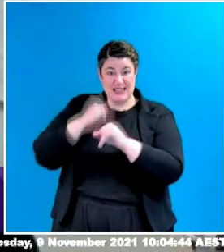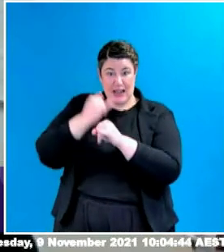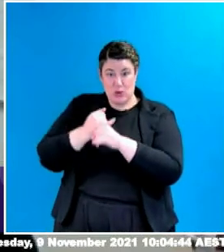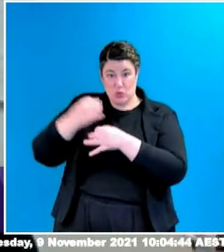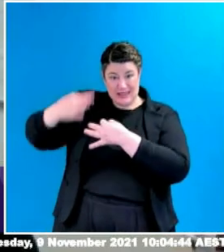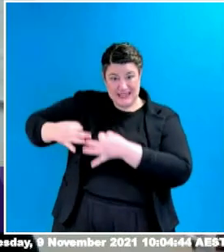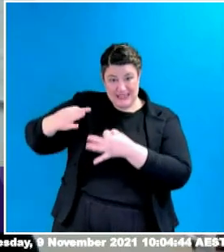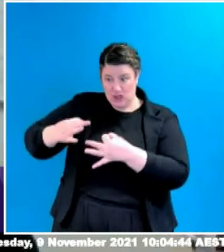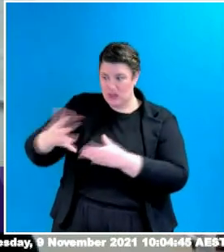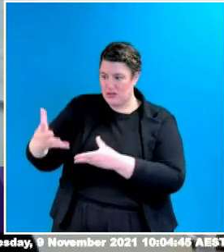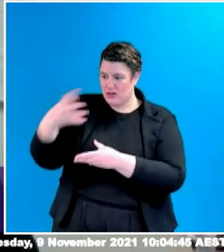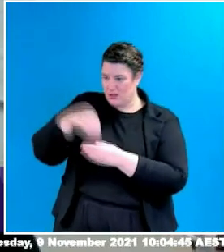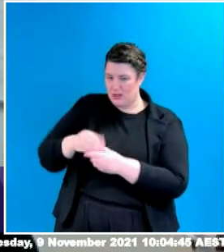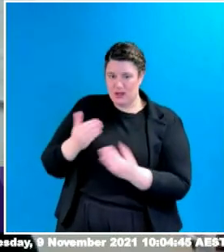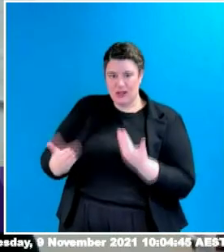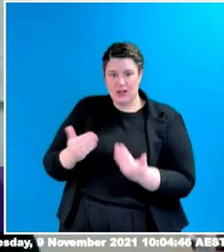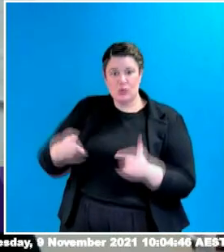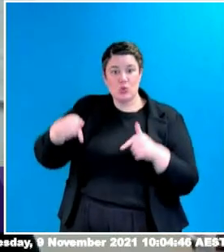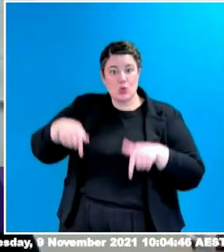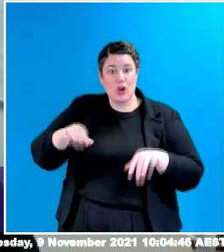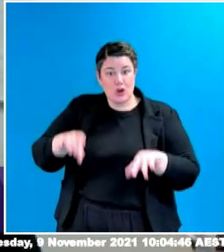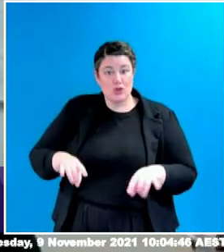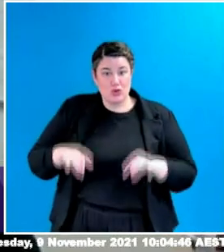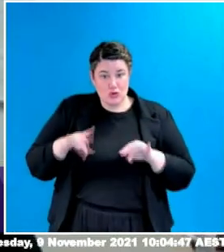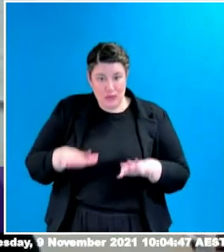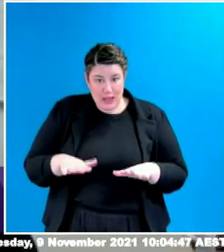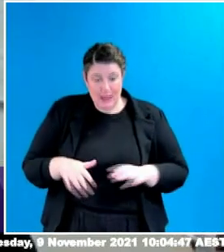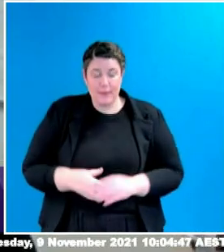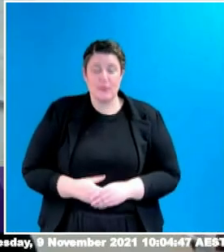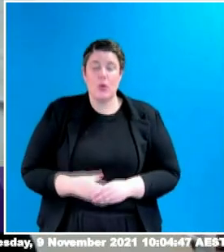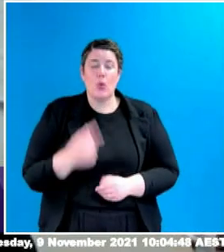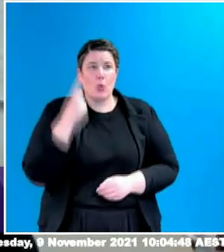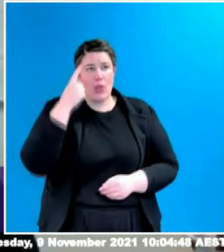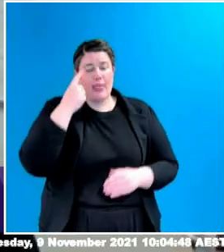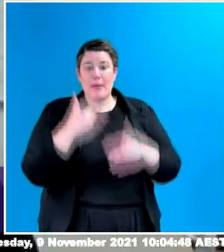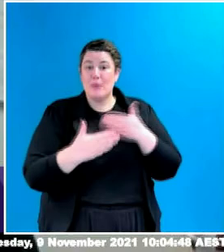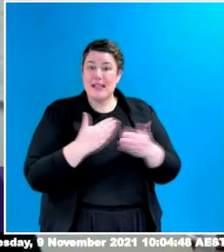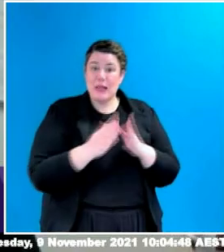Certainly in my day-to-day dealings, dealing with housing or dealing with education,